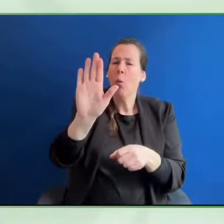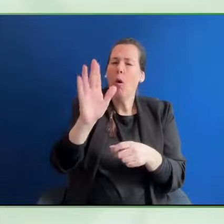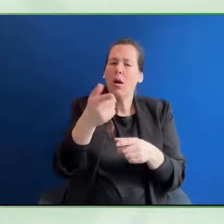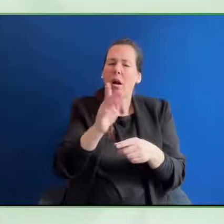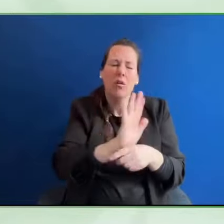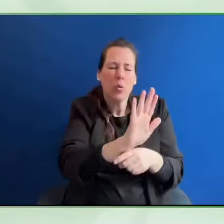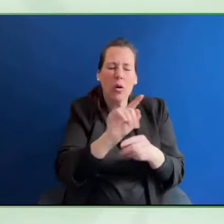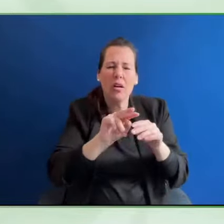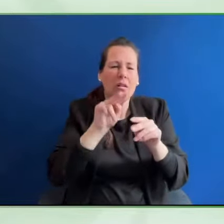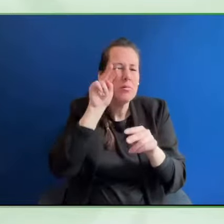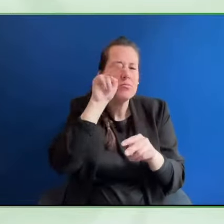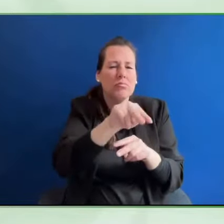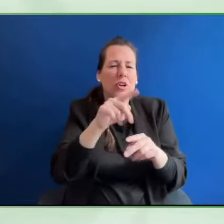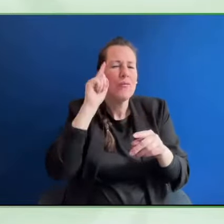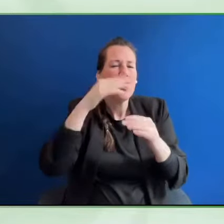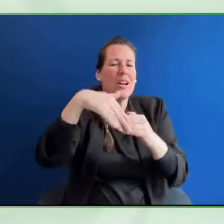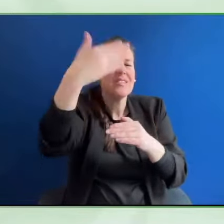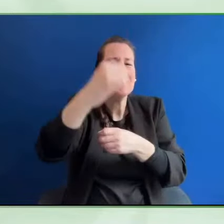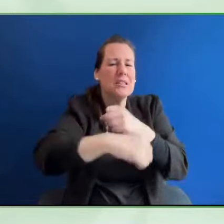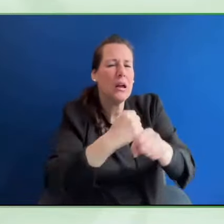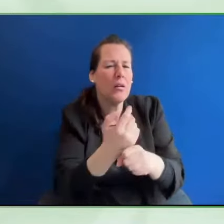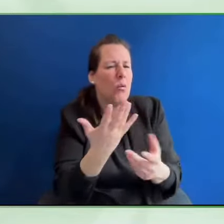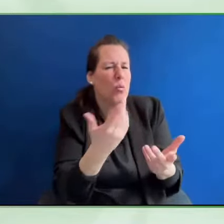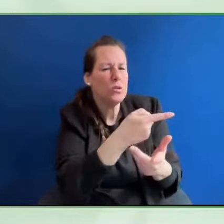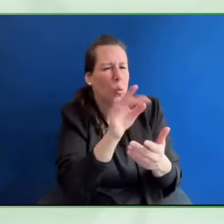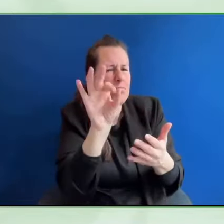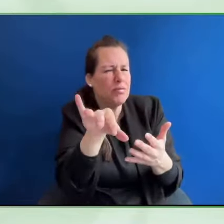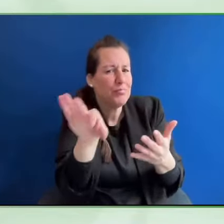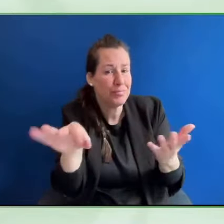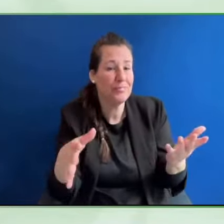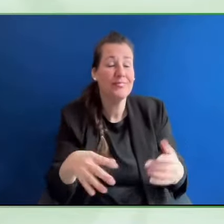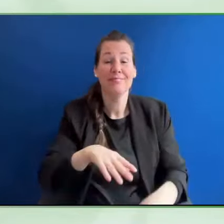It is a bit of a new direction for EASPD.